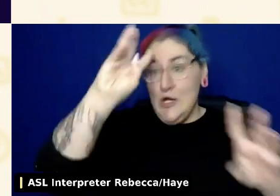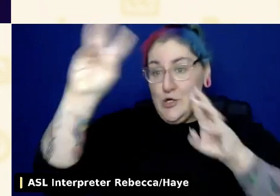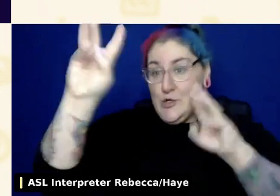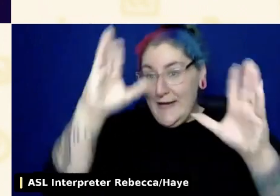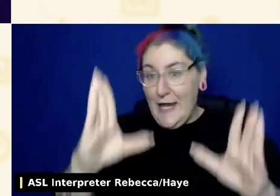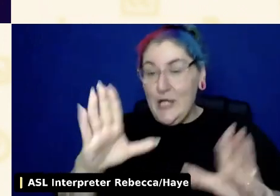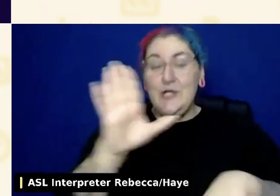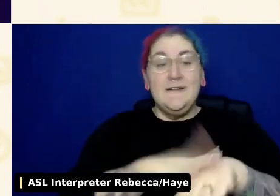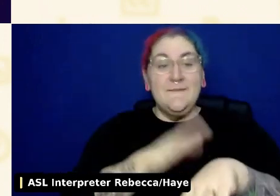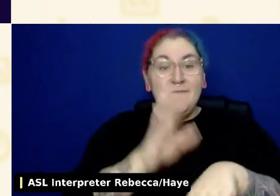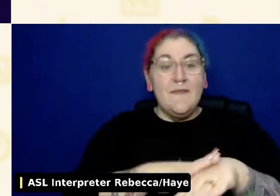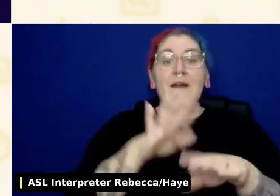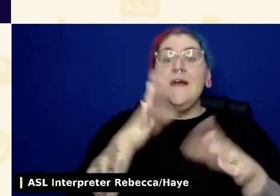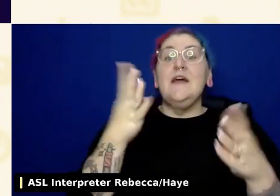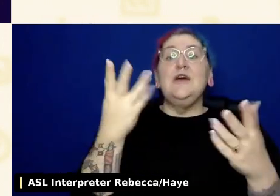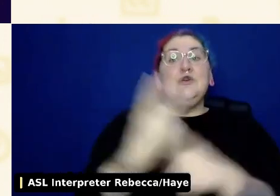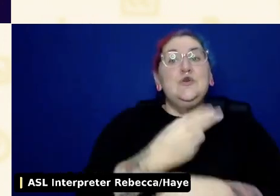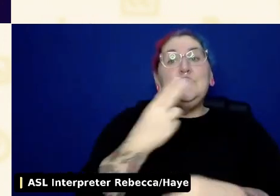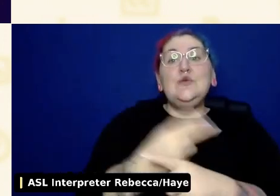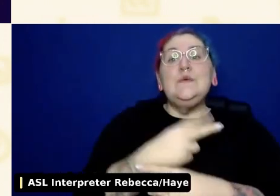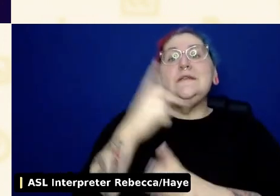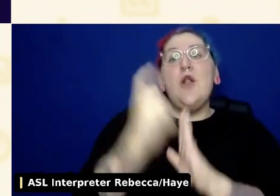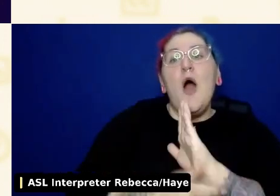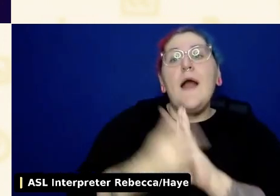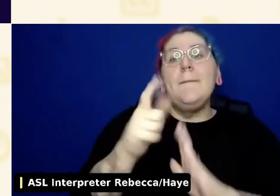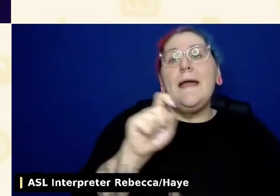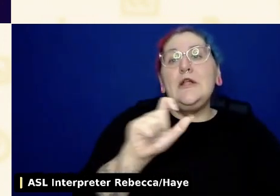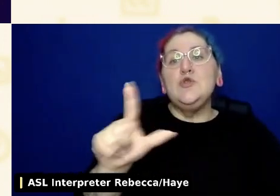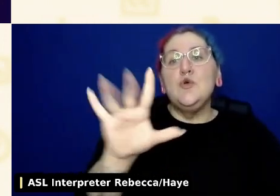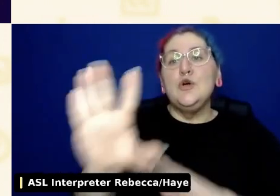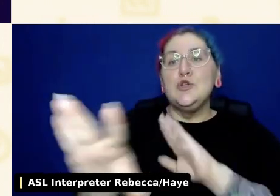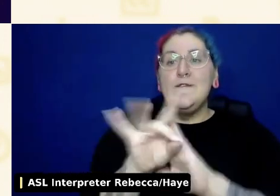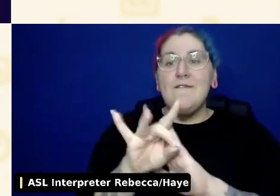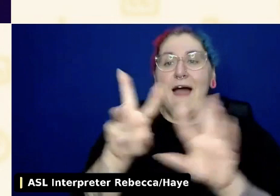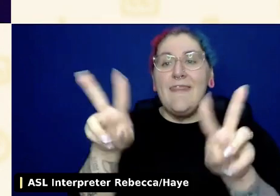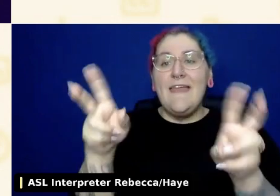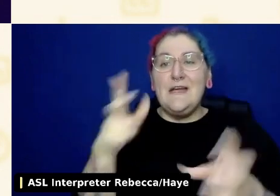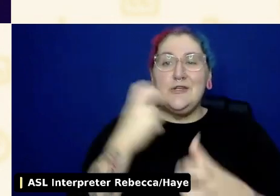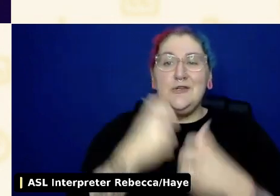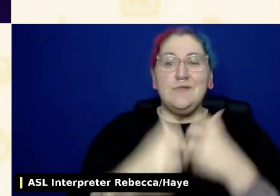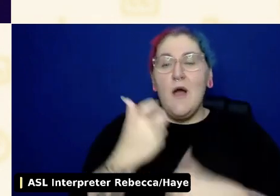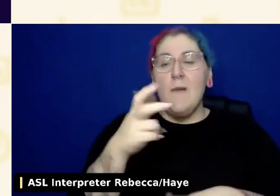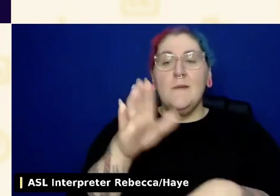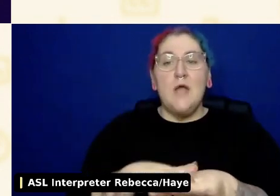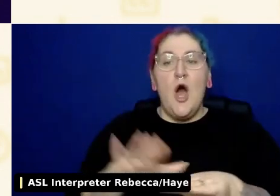on your website, and make a plan for fixes. There are tons of people here at WordPress Accessibility Day